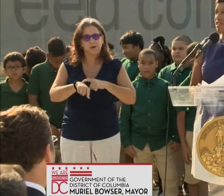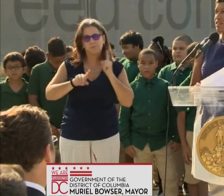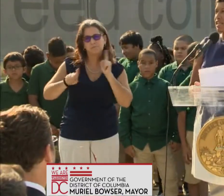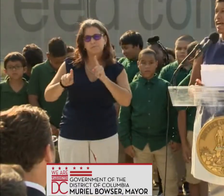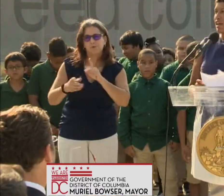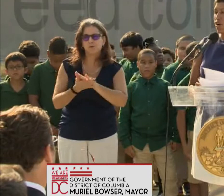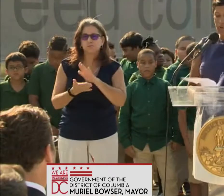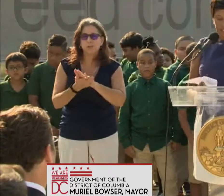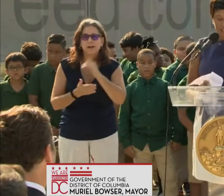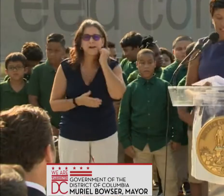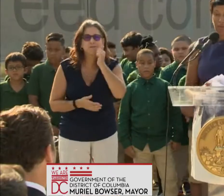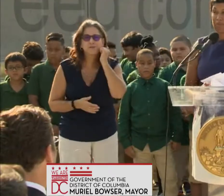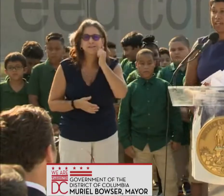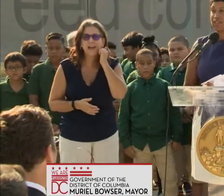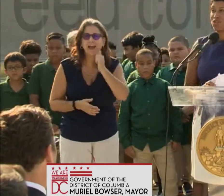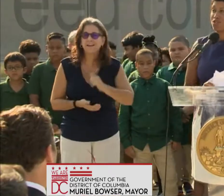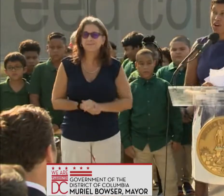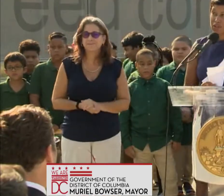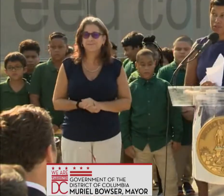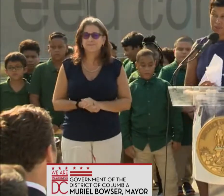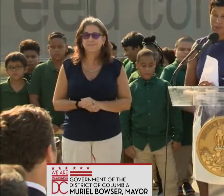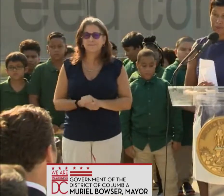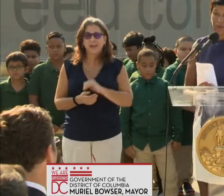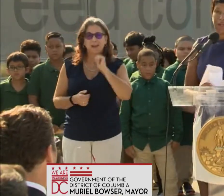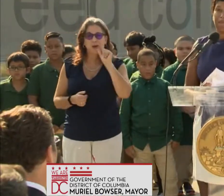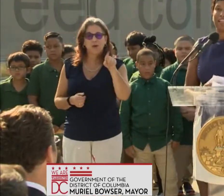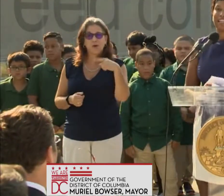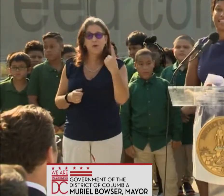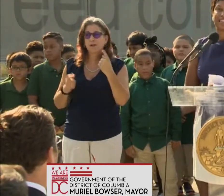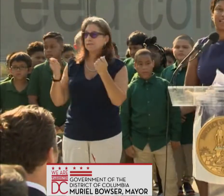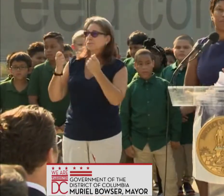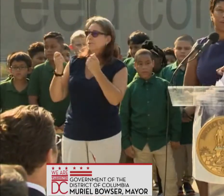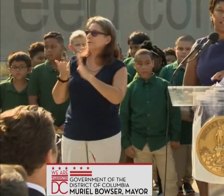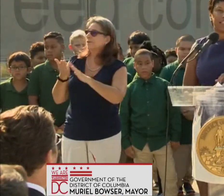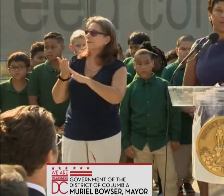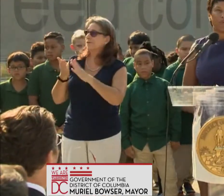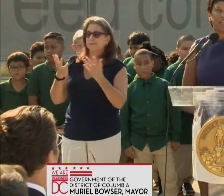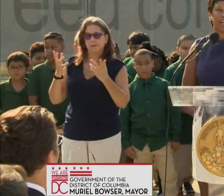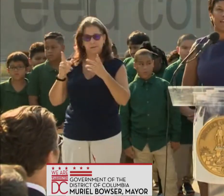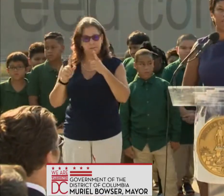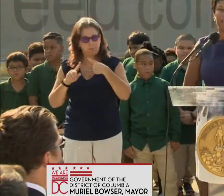not only celebrate the start of school but let's celebrate that we have made